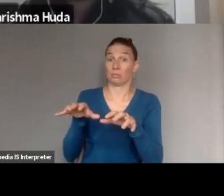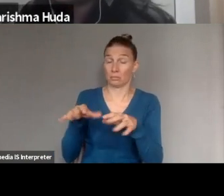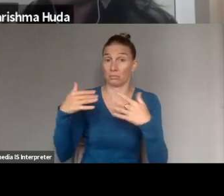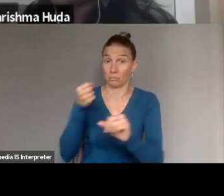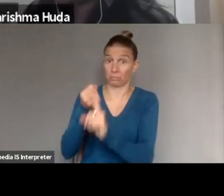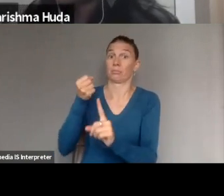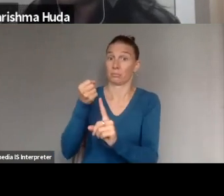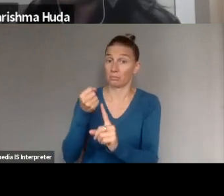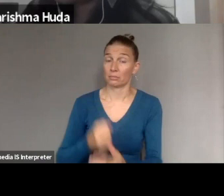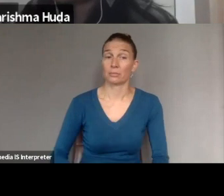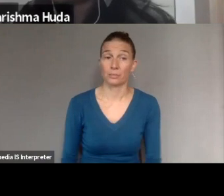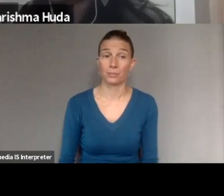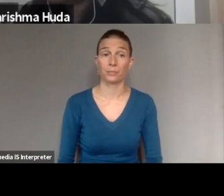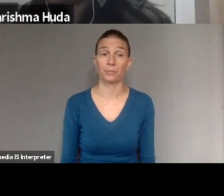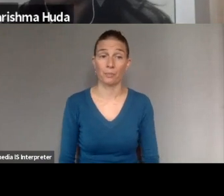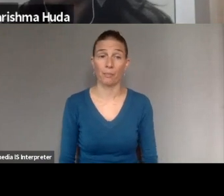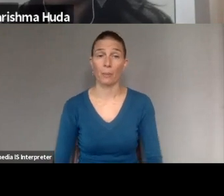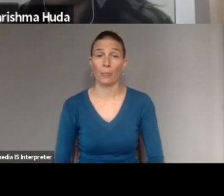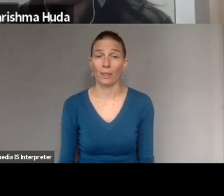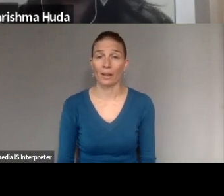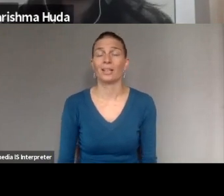Now given the precariousness of informal work,